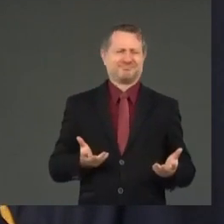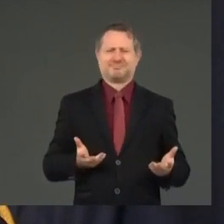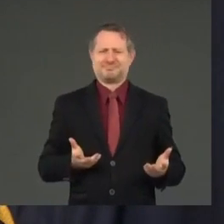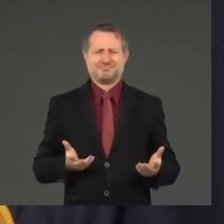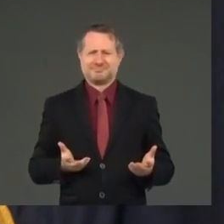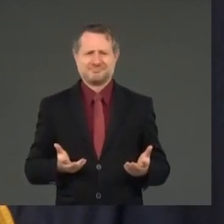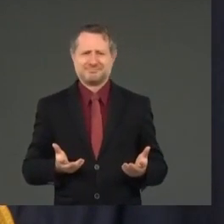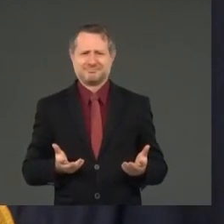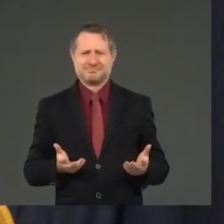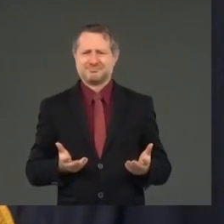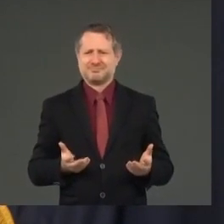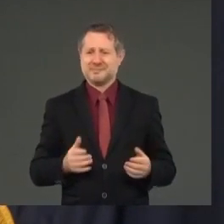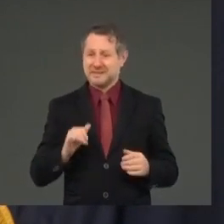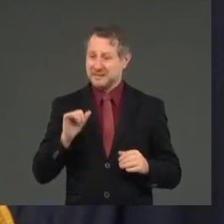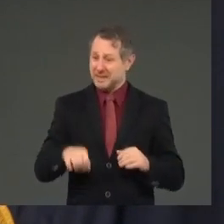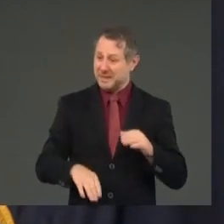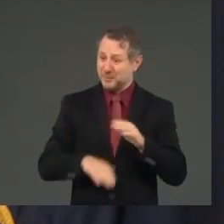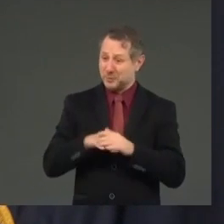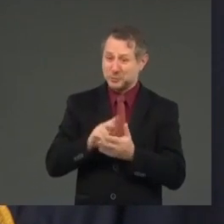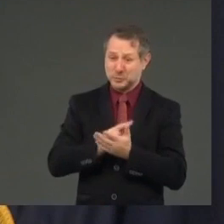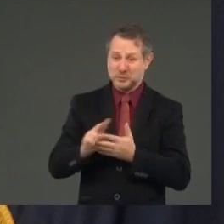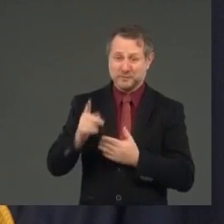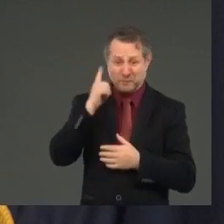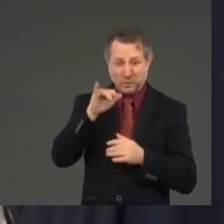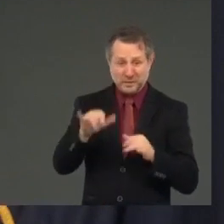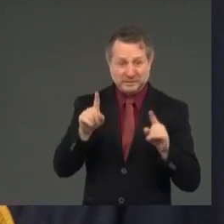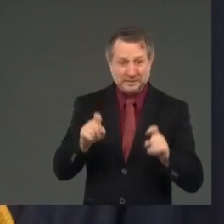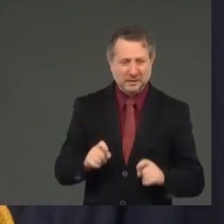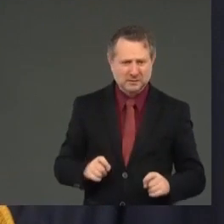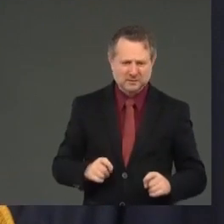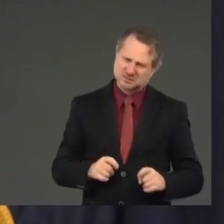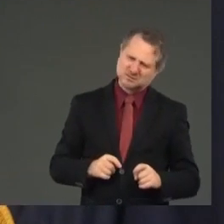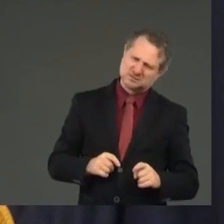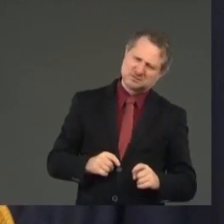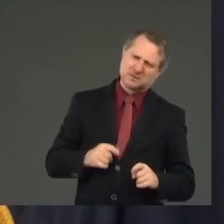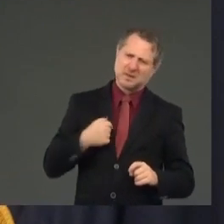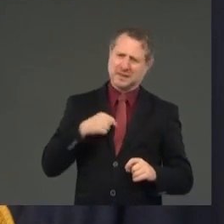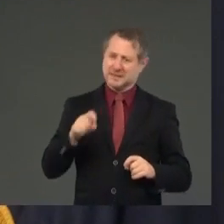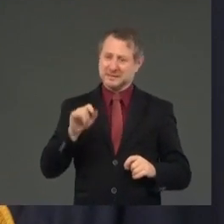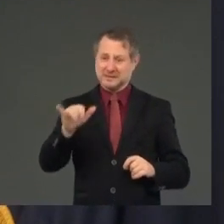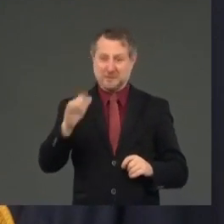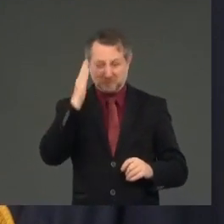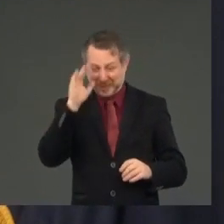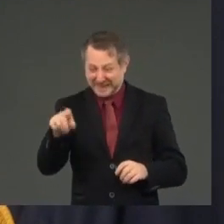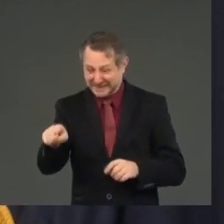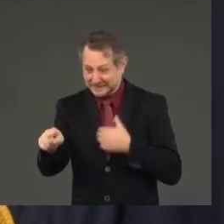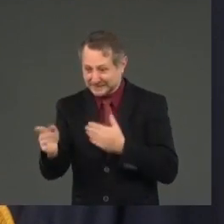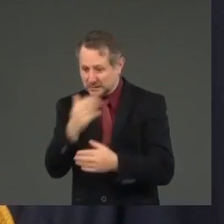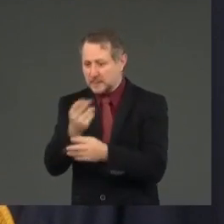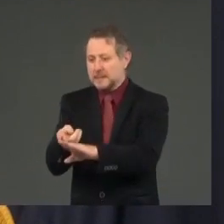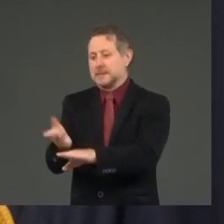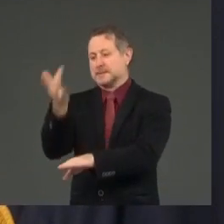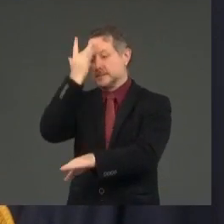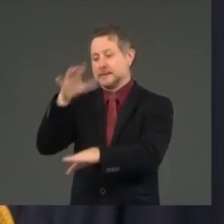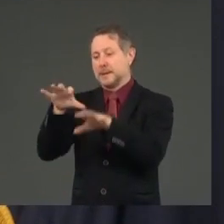THEY'RE JUST WAITING TO TEST NEGATIVE ON THE ANTIBODY TEST,